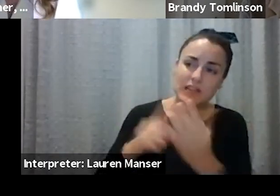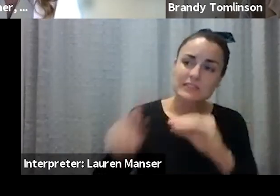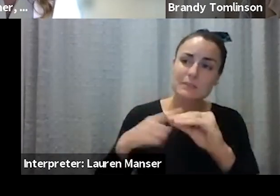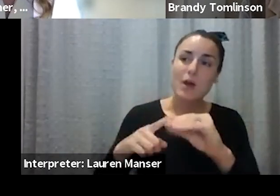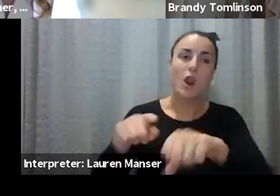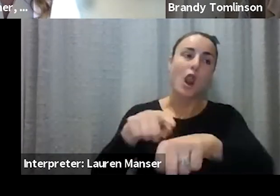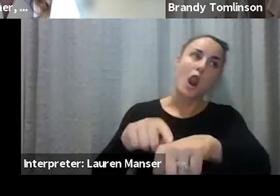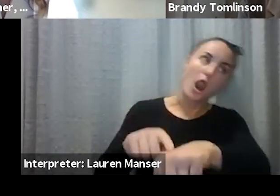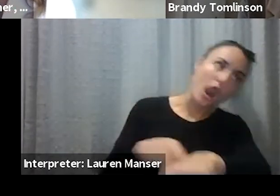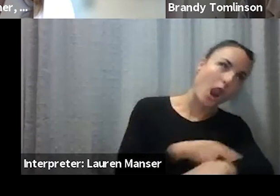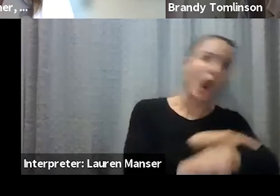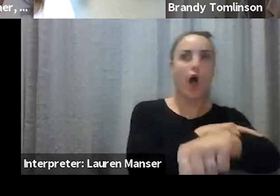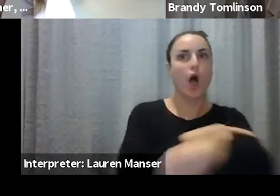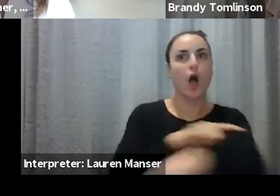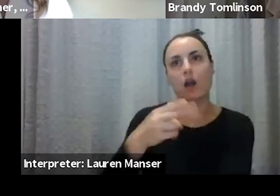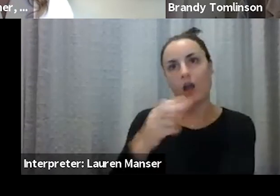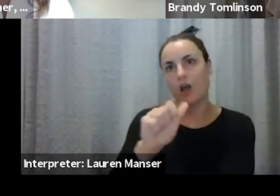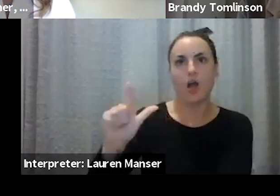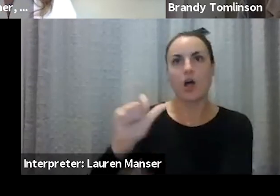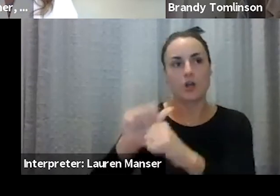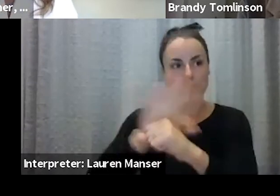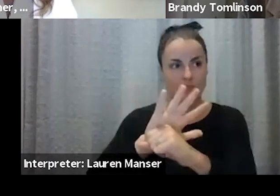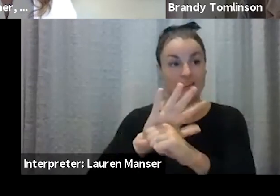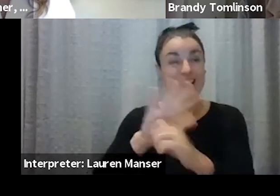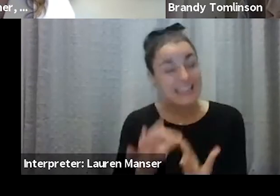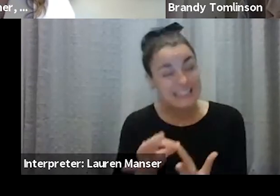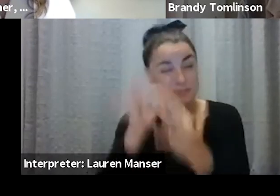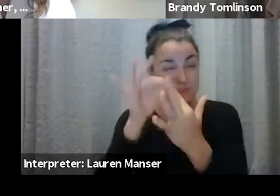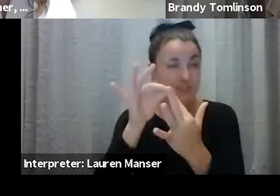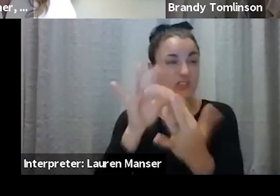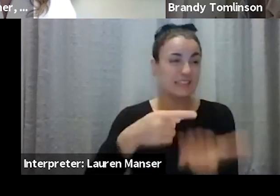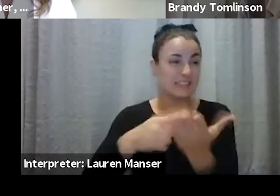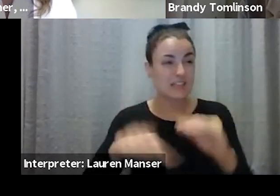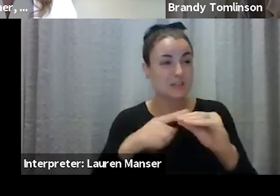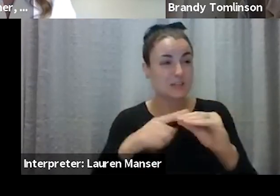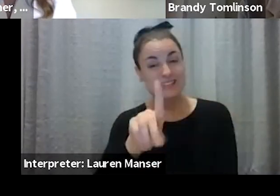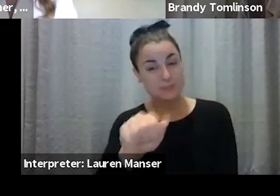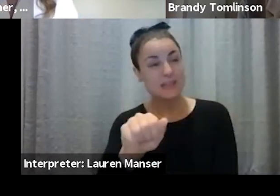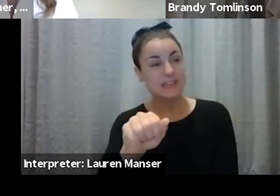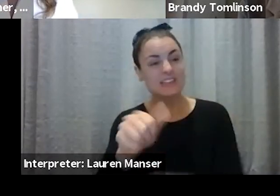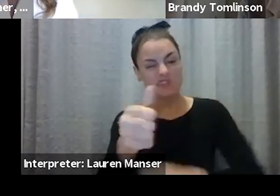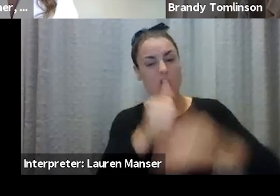that are going to be covered under the ADA. What does this look like in practice for people who have a new diagnosis